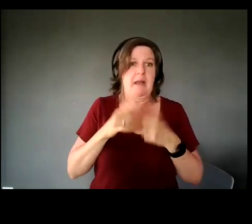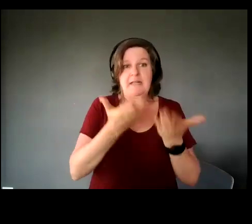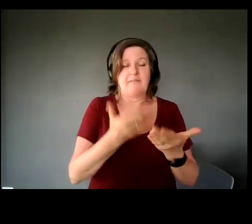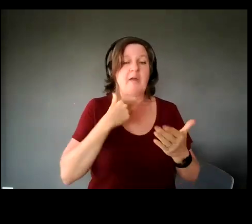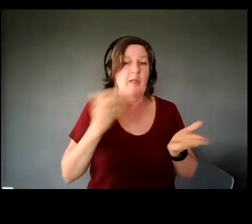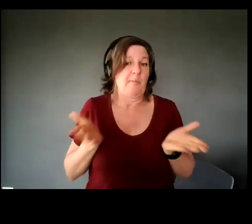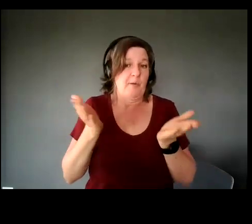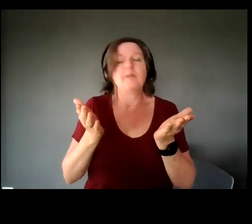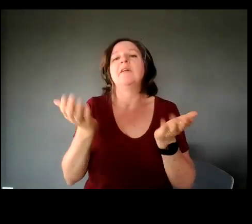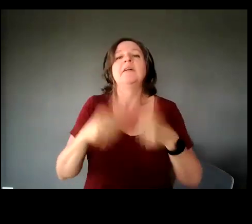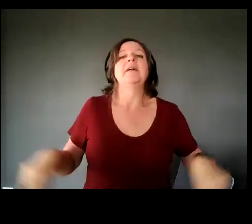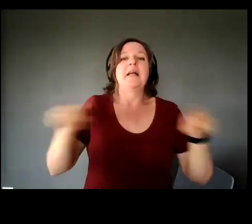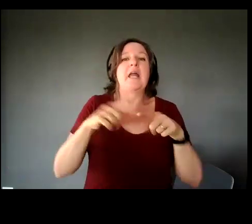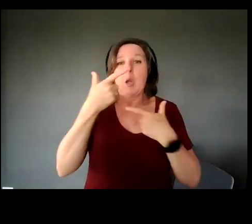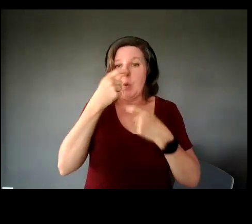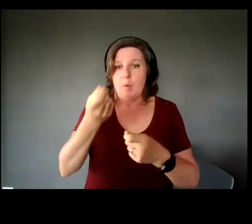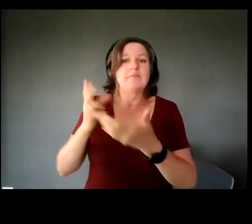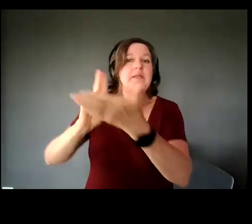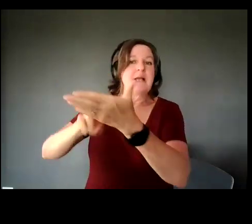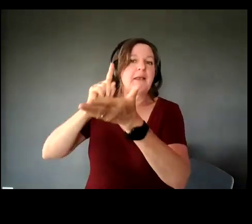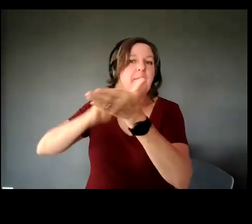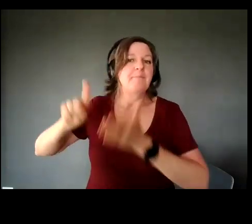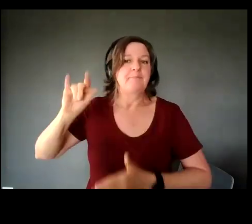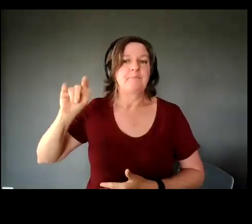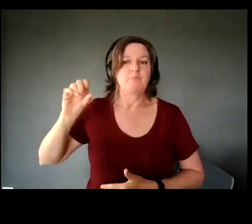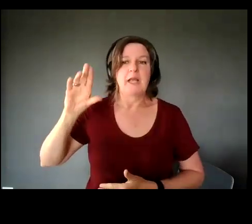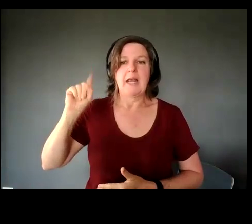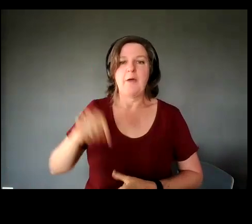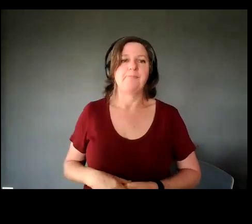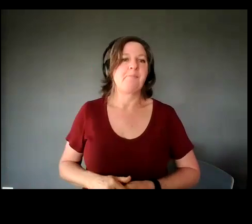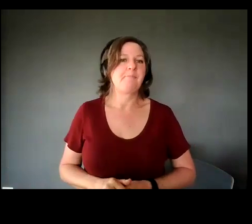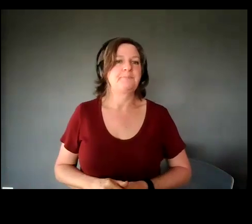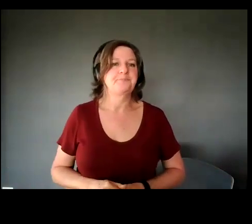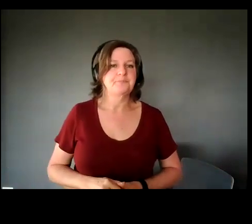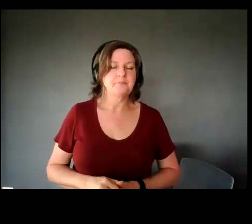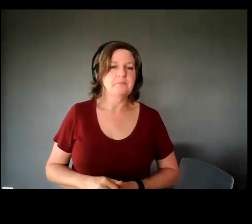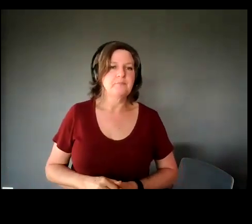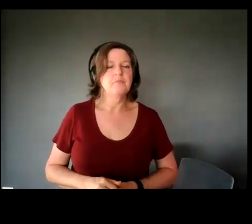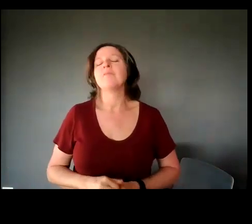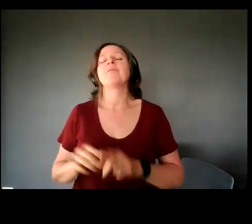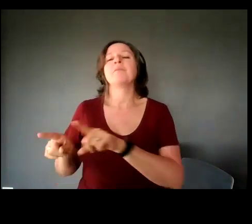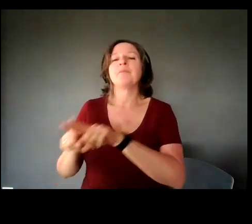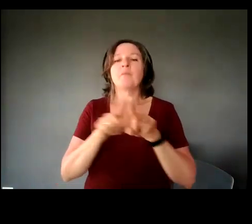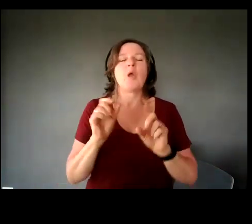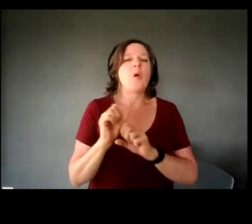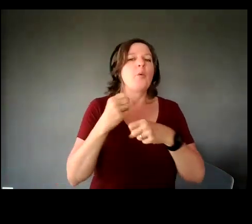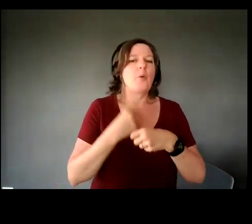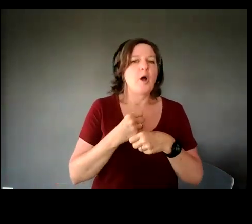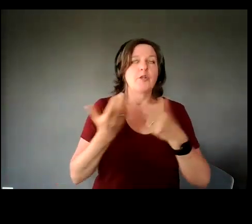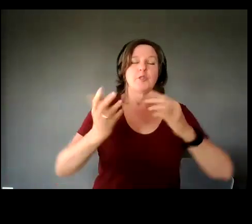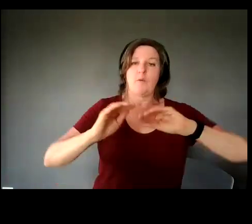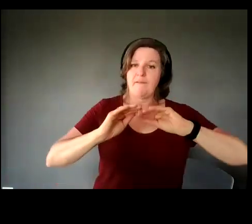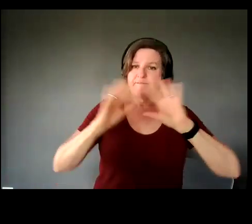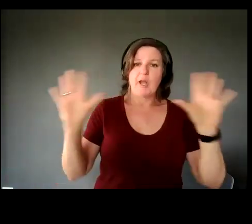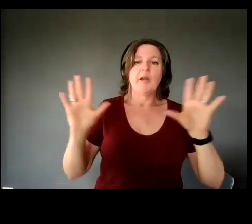anyone interested sign up and check it out. We also create a very clear return on investment for employers.